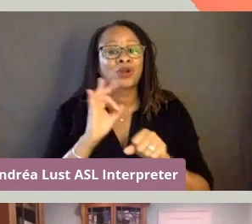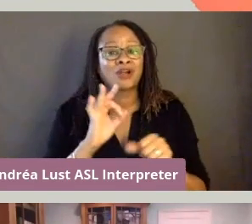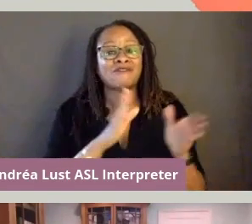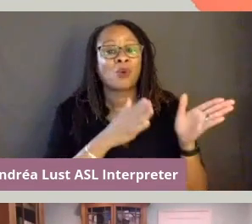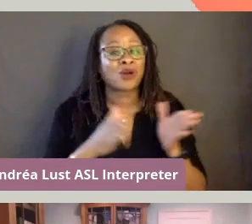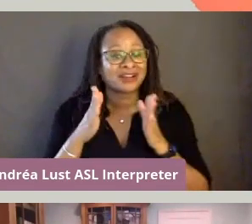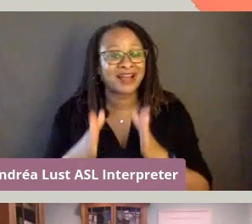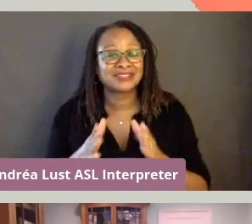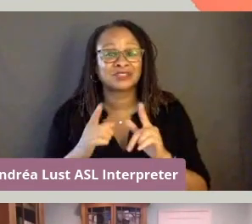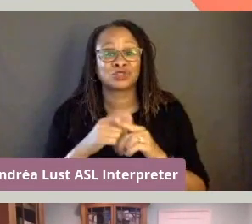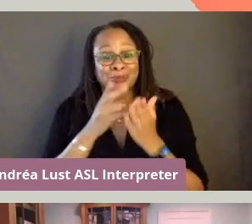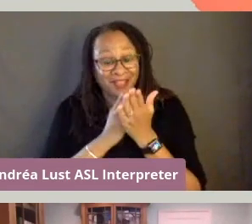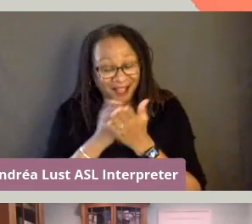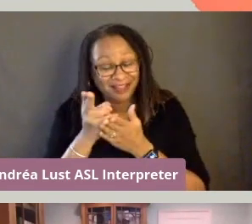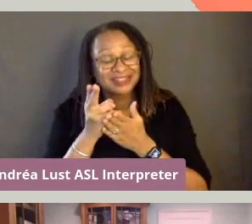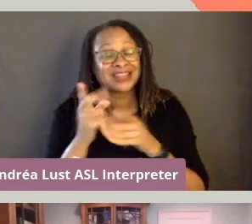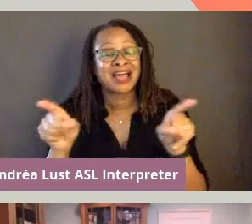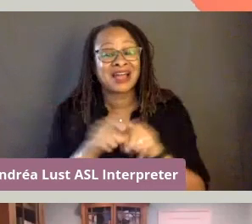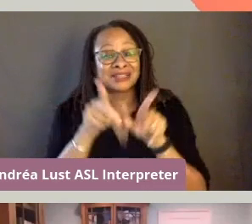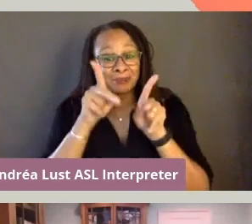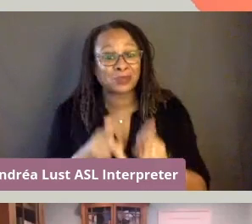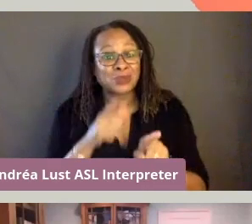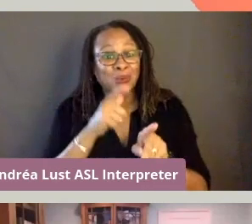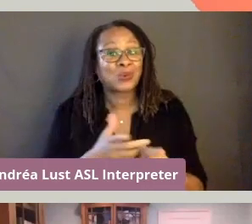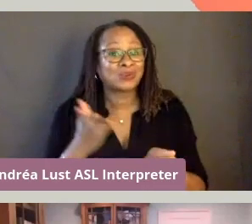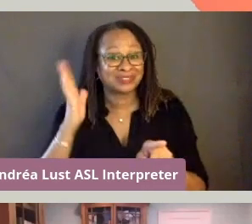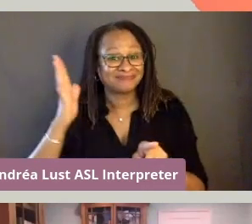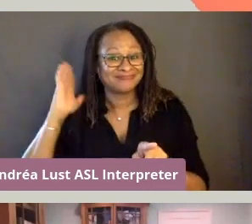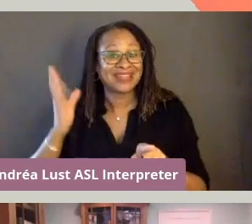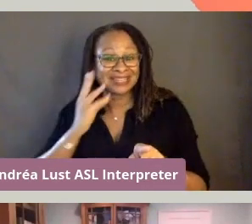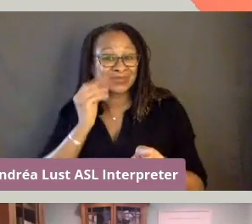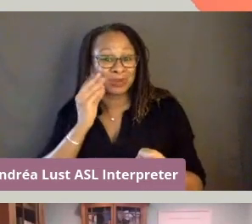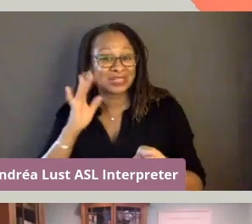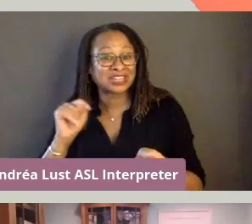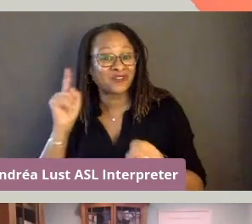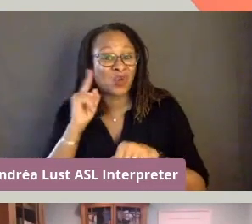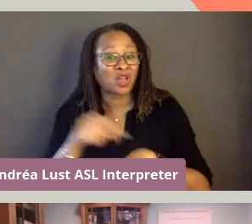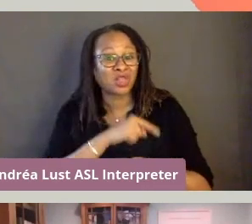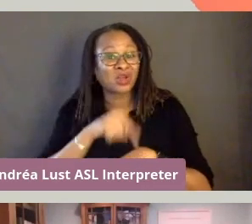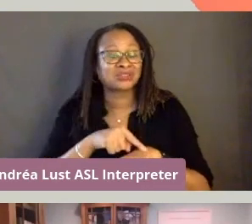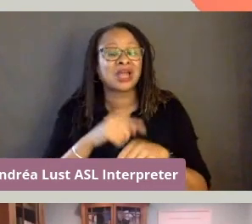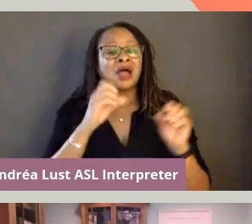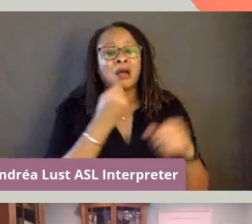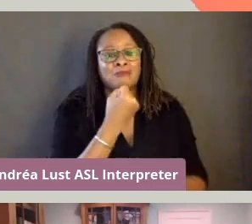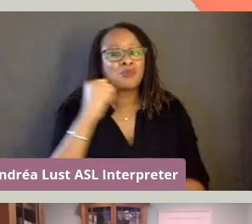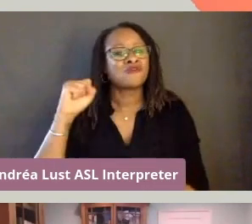To be honest as a person who's organized for a long time, movement spaces are also very messy,